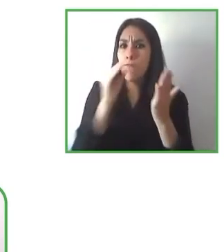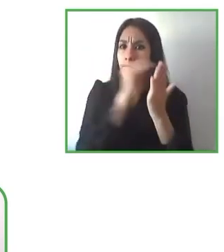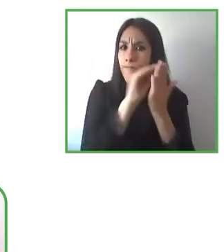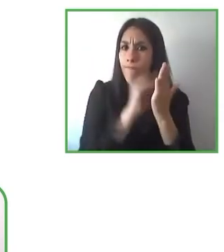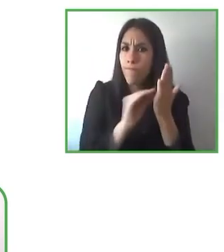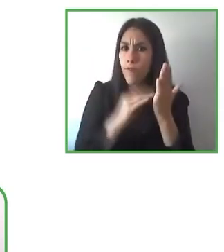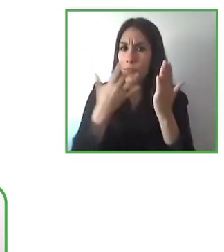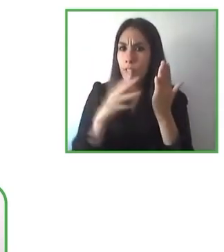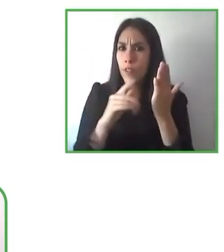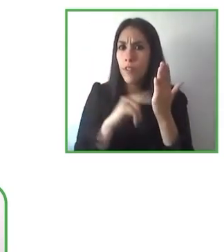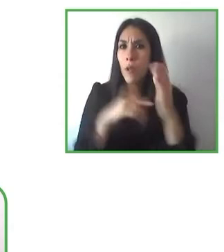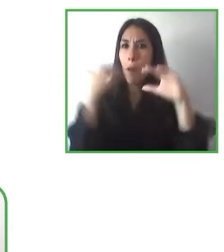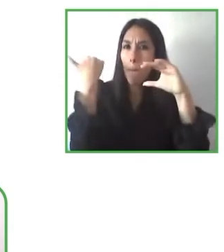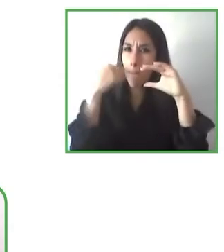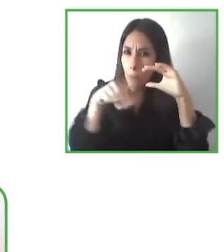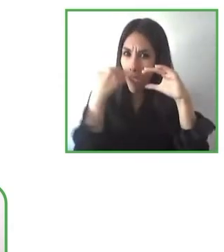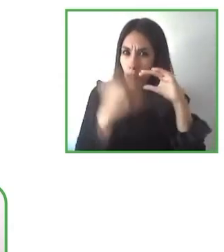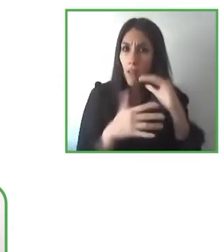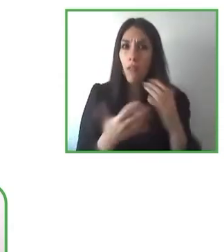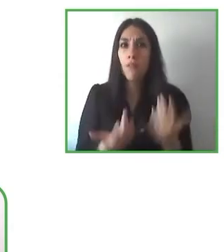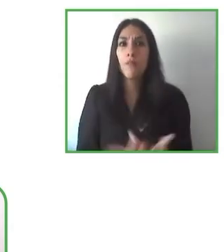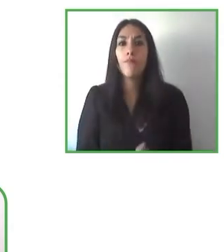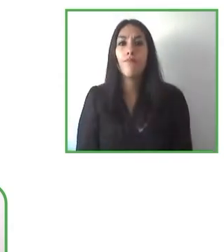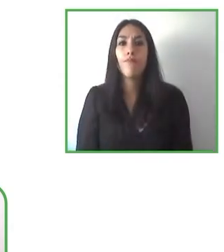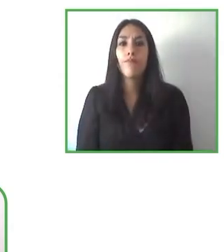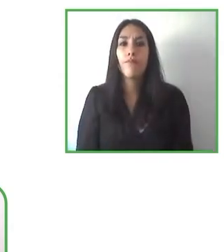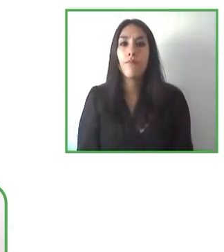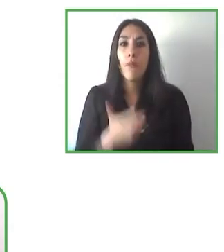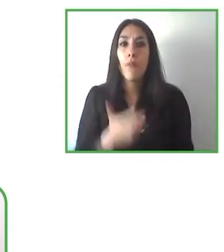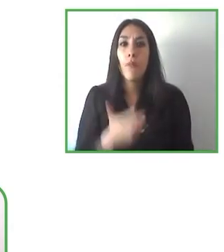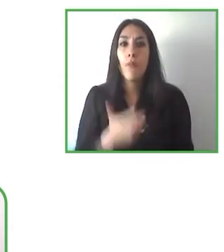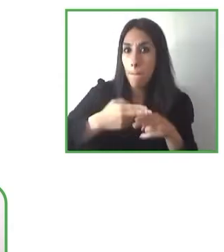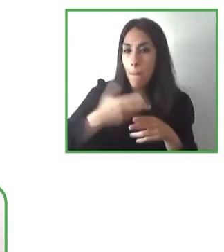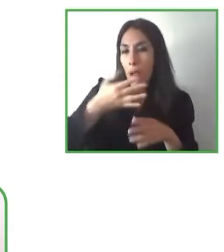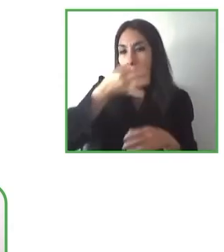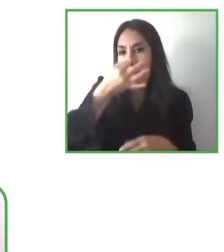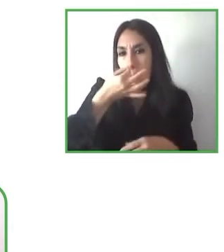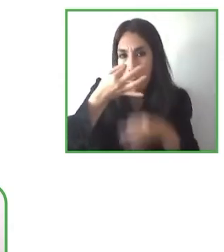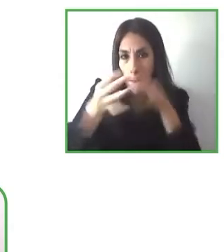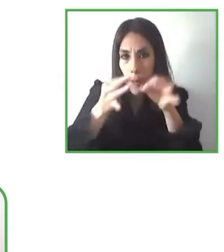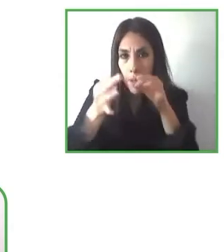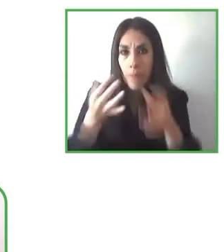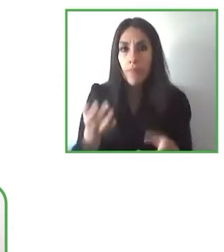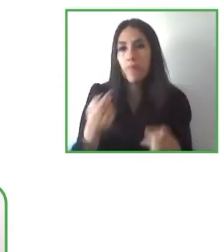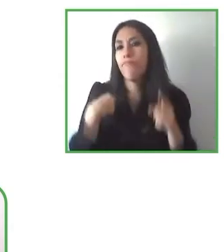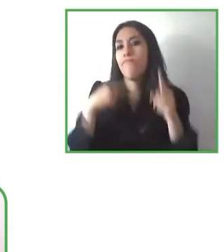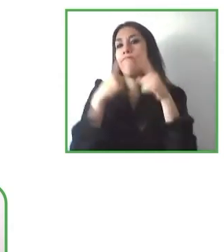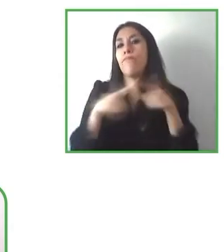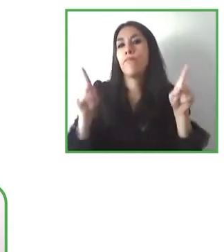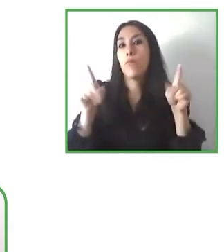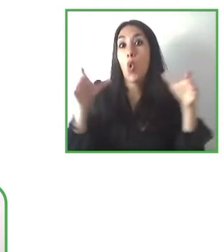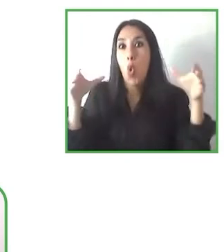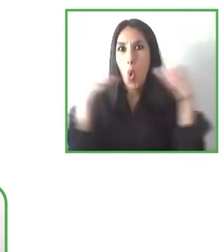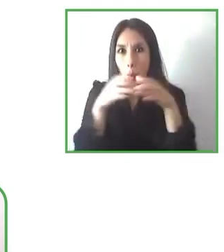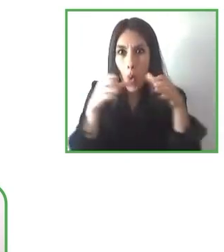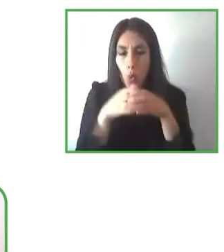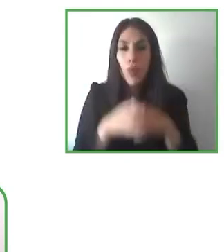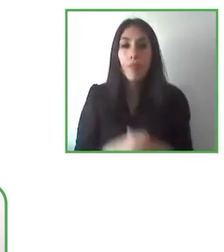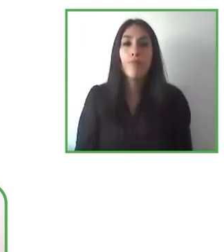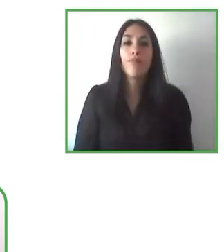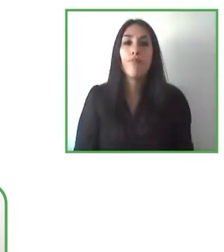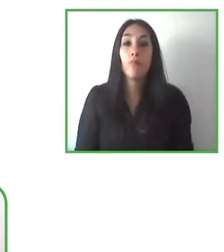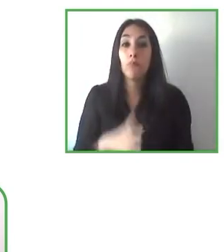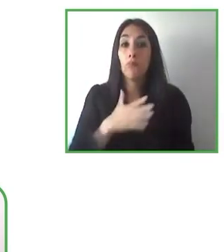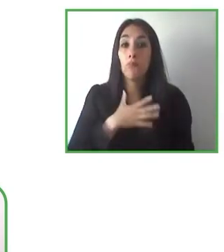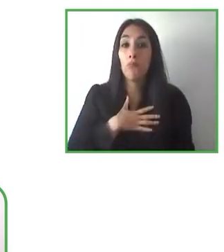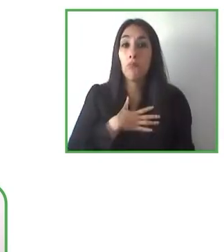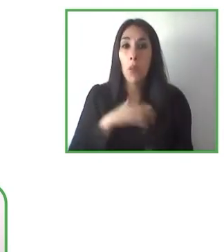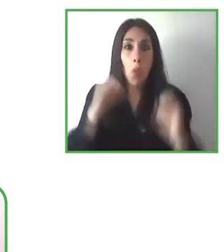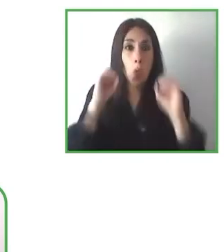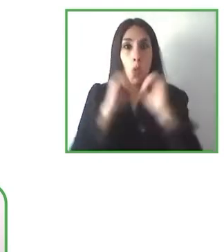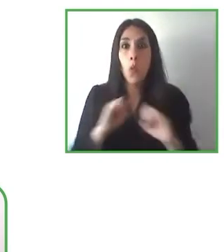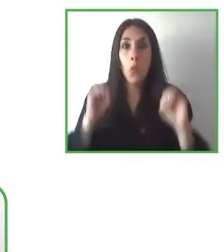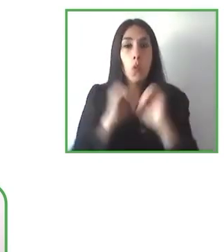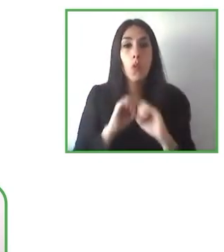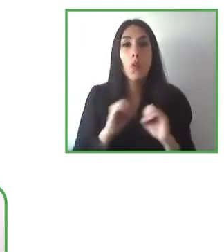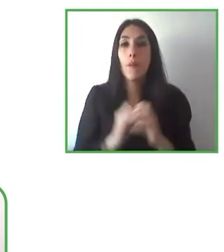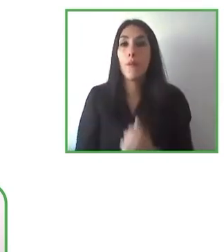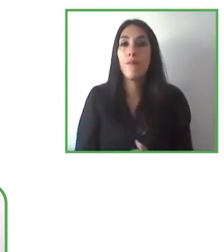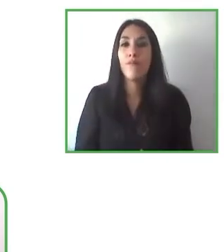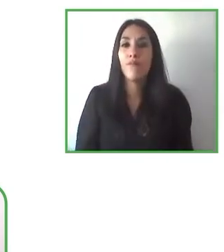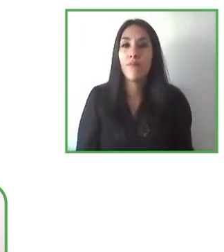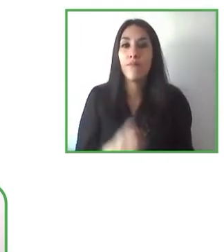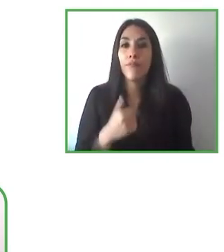“I do not have a disability; I have different ability”.